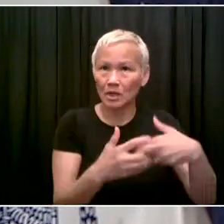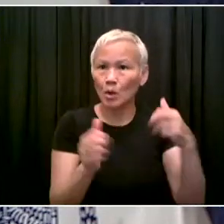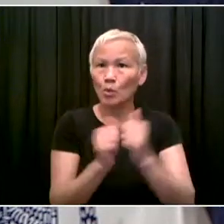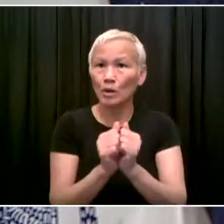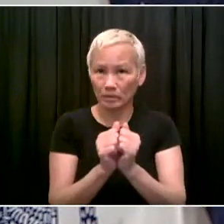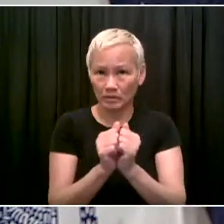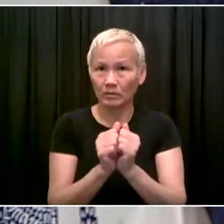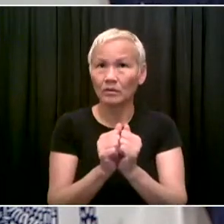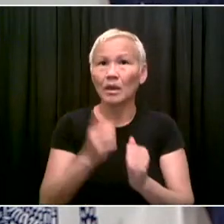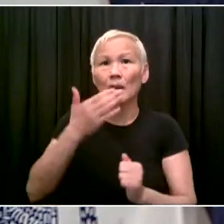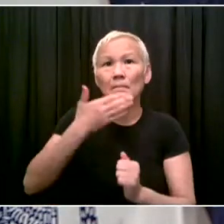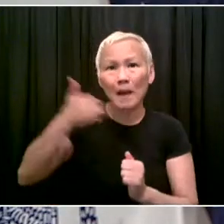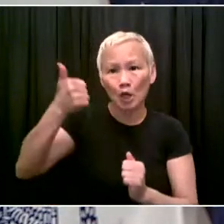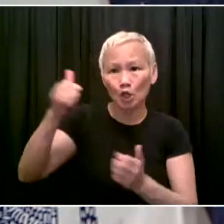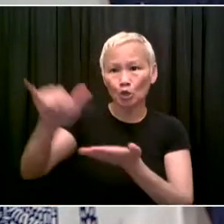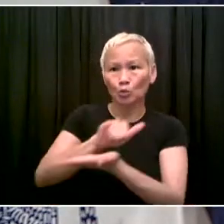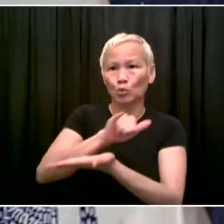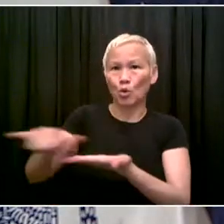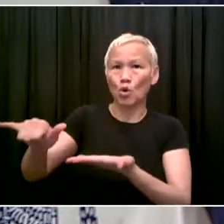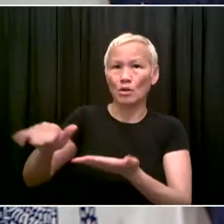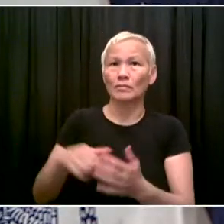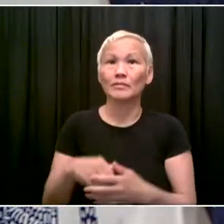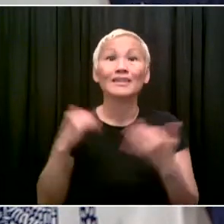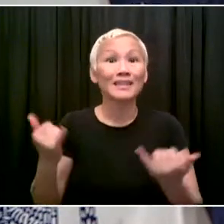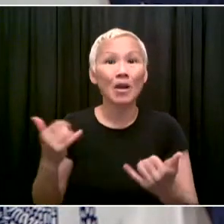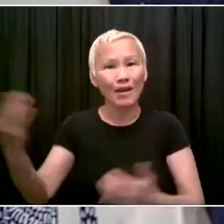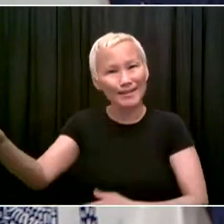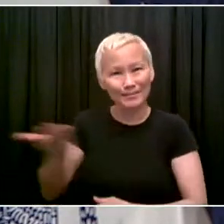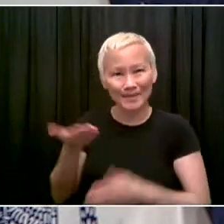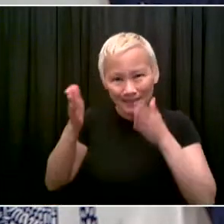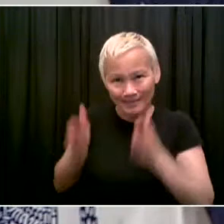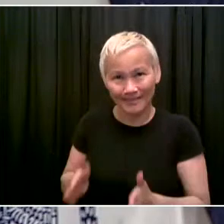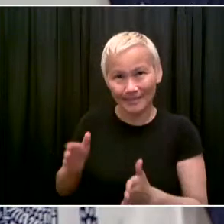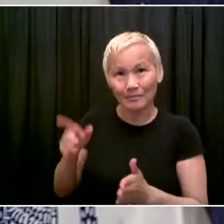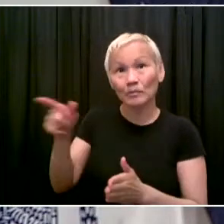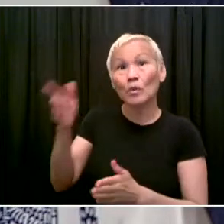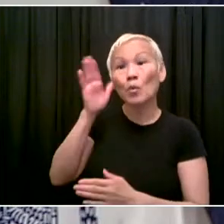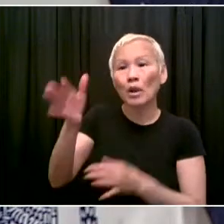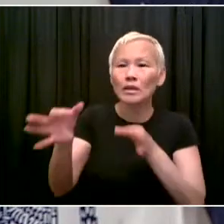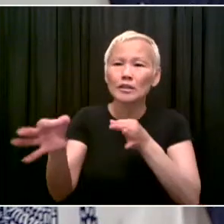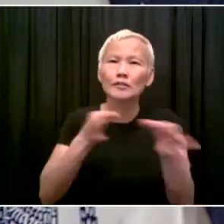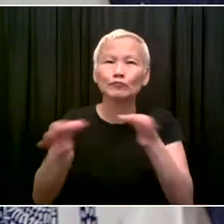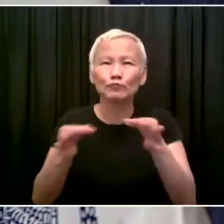VIOLENCE, ECONOMIC RECOVERY. ALL OF THESE THINGS COME TOGETHER SO WE SEE TH E